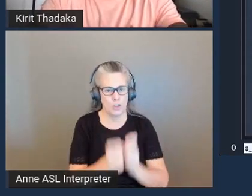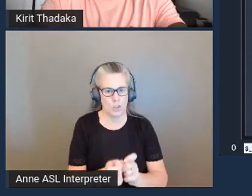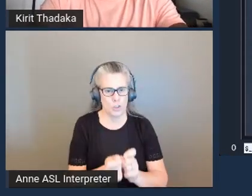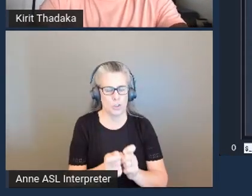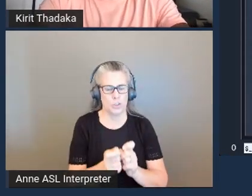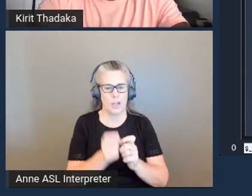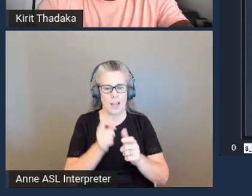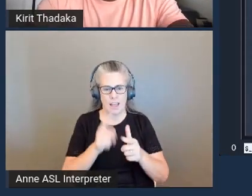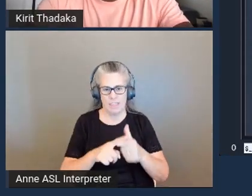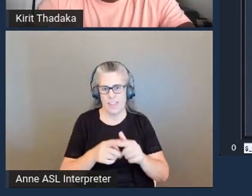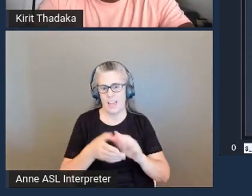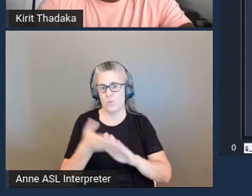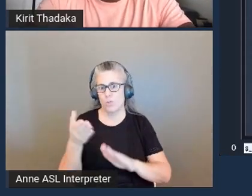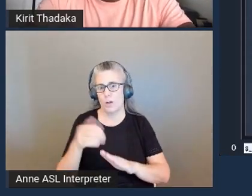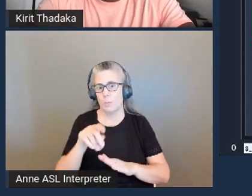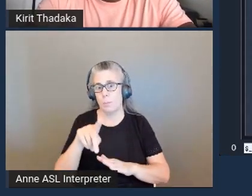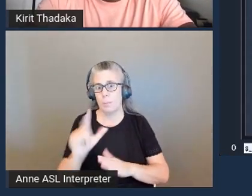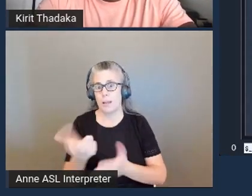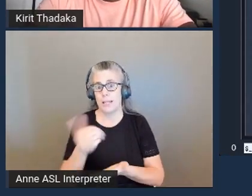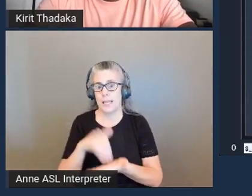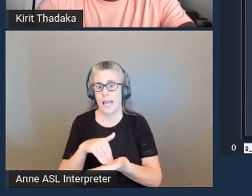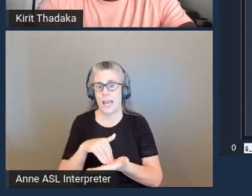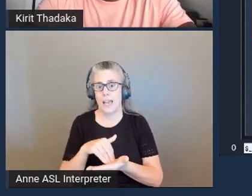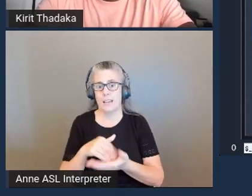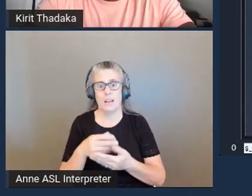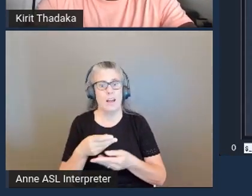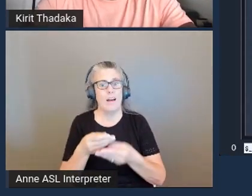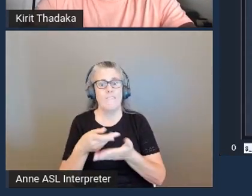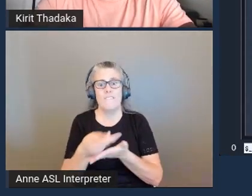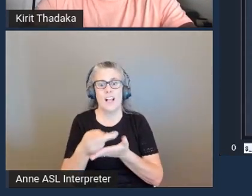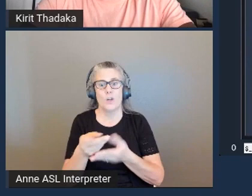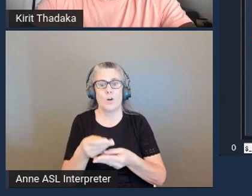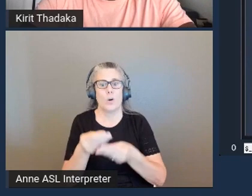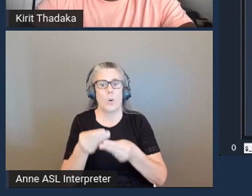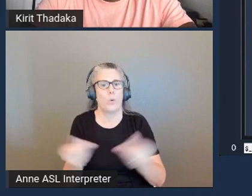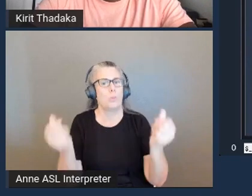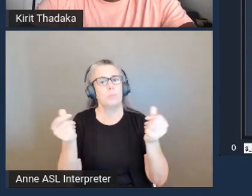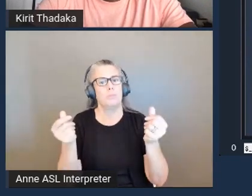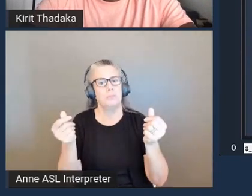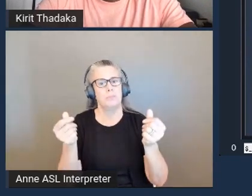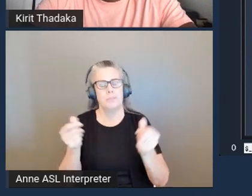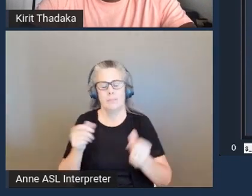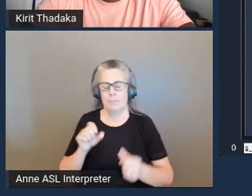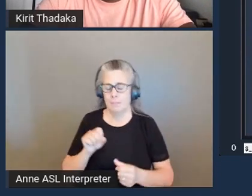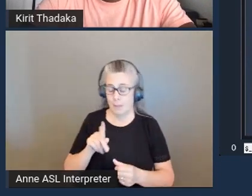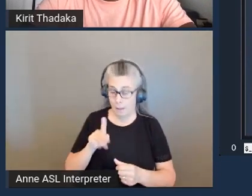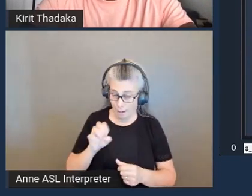I don't see that failure. I'll tell you right now, me being new to this entire process, just knowing that there's a GUI